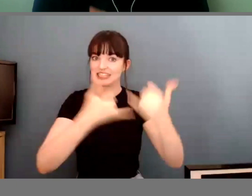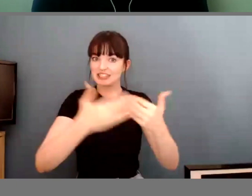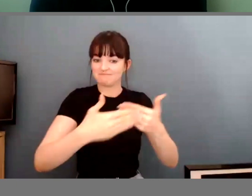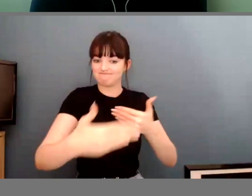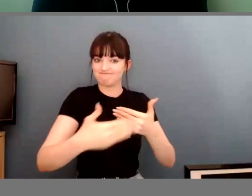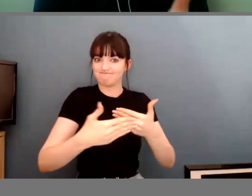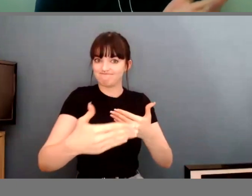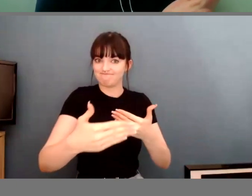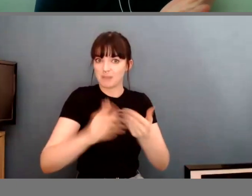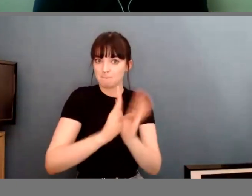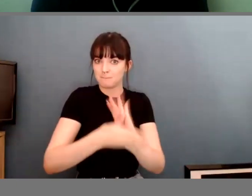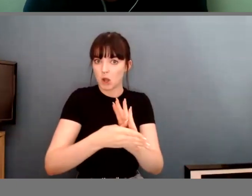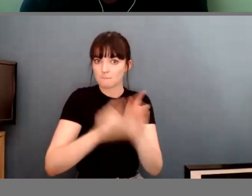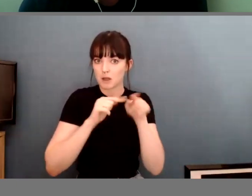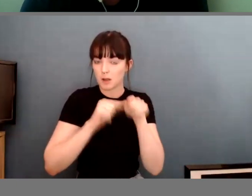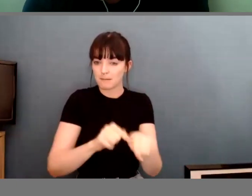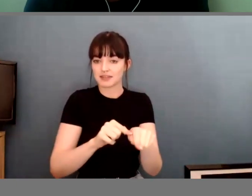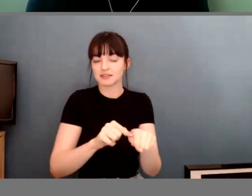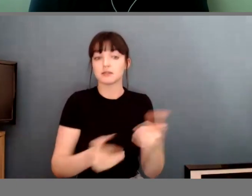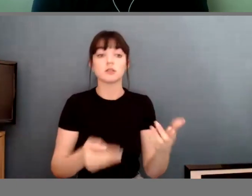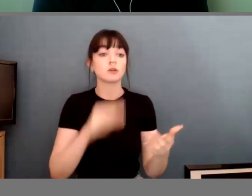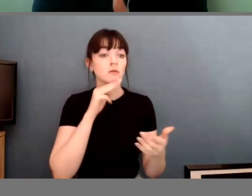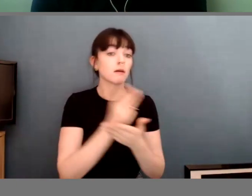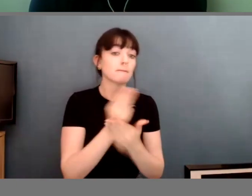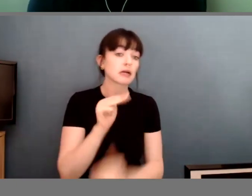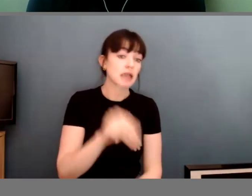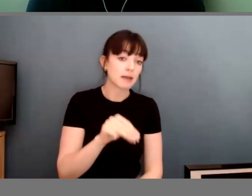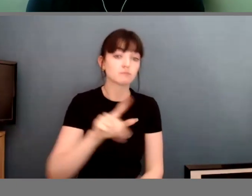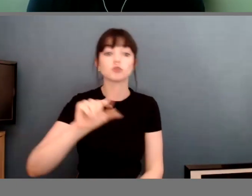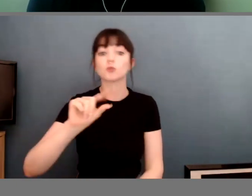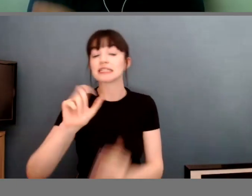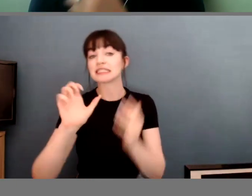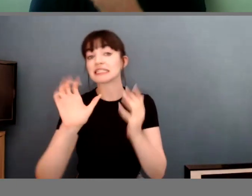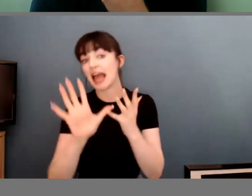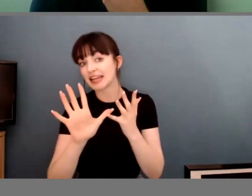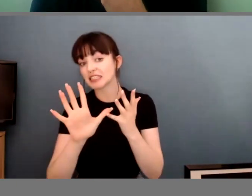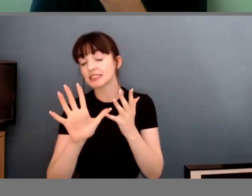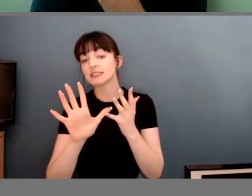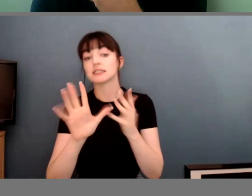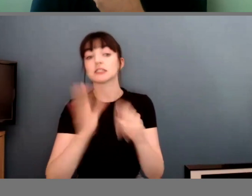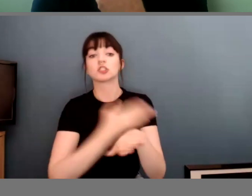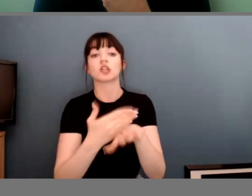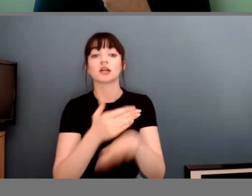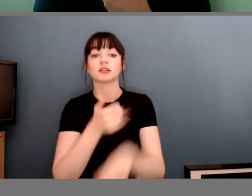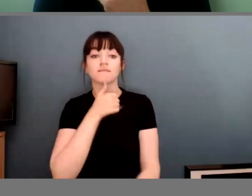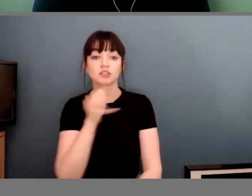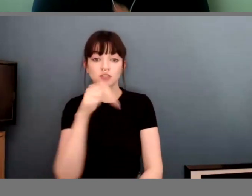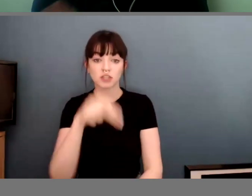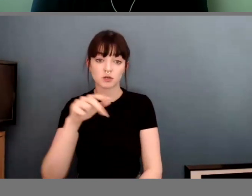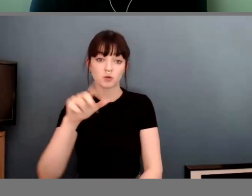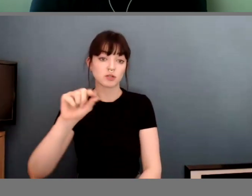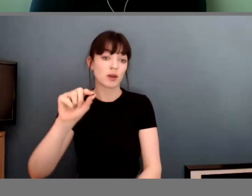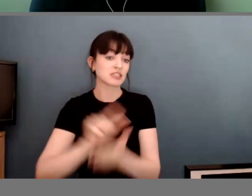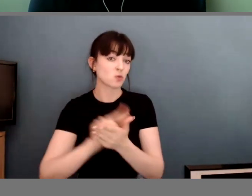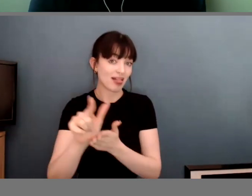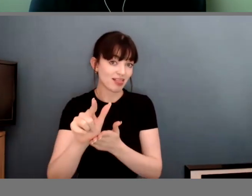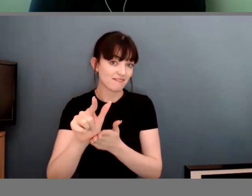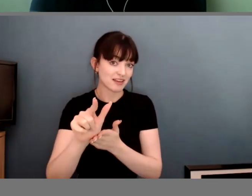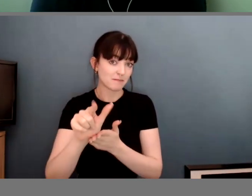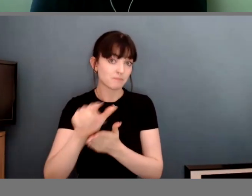So Part M 2010 which commenced 1 of January 2012 public buildings should comply by January